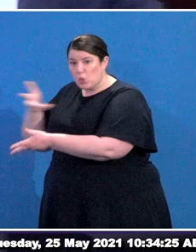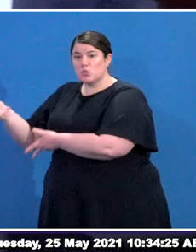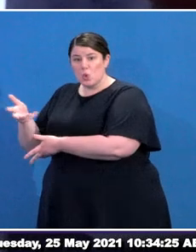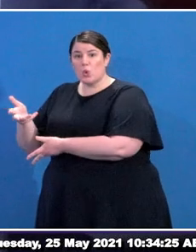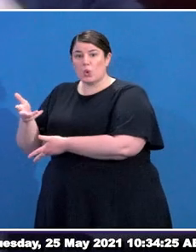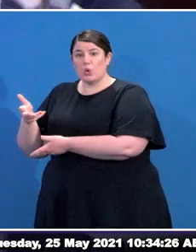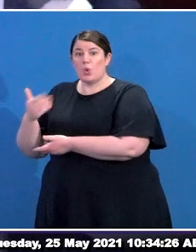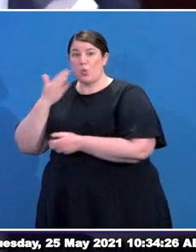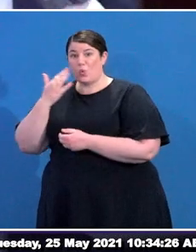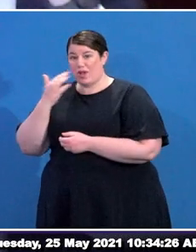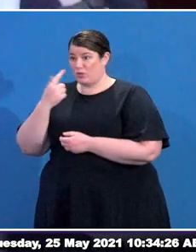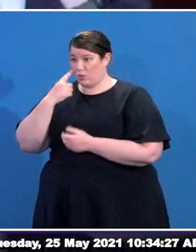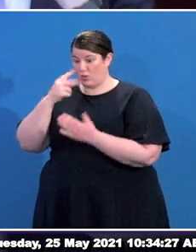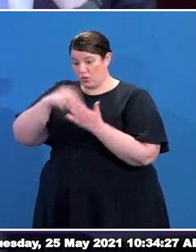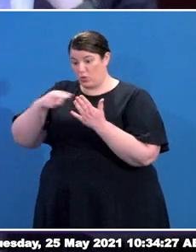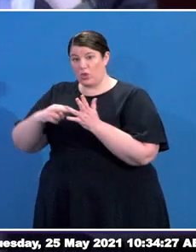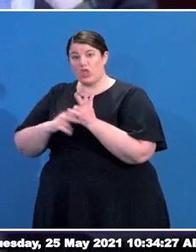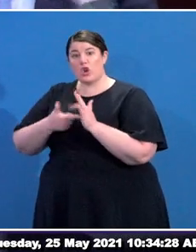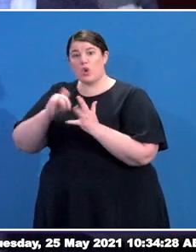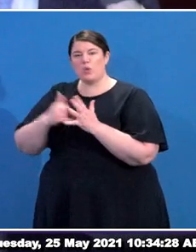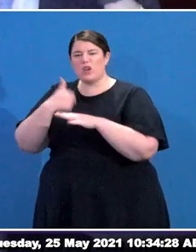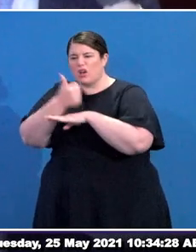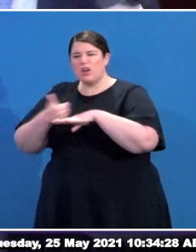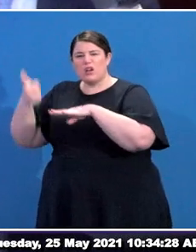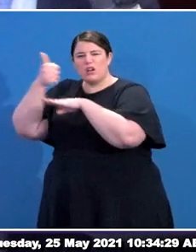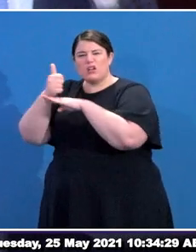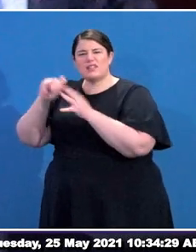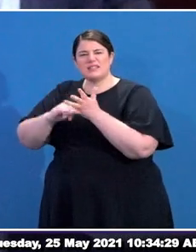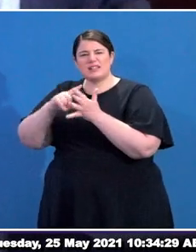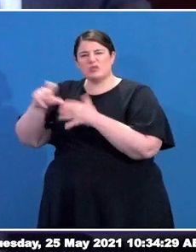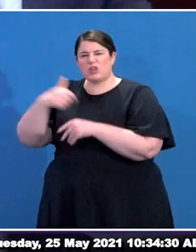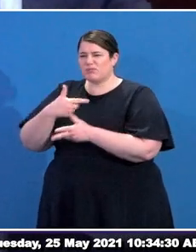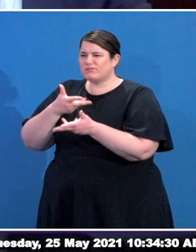my conversation with Mr Swain and Ms Cuddihy.